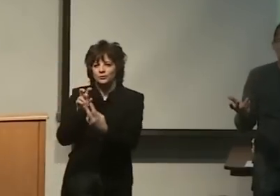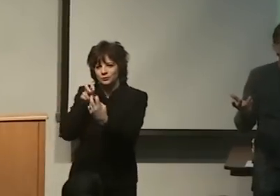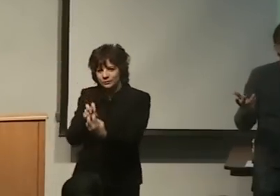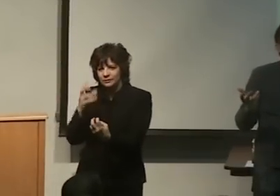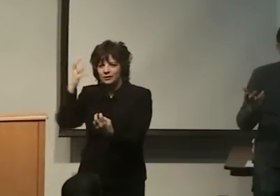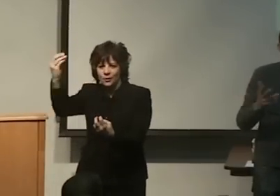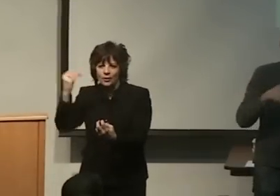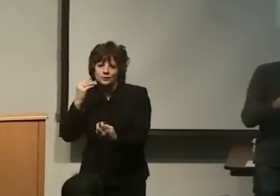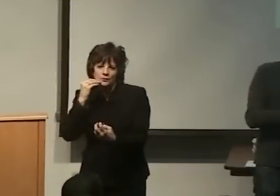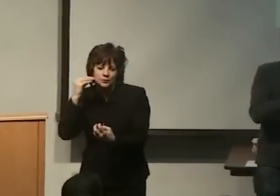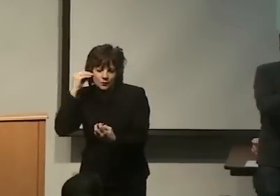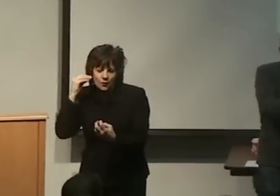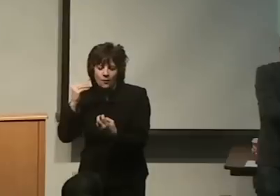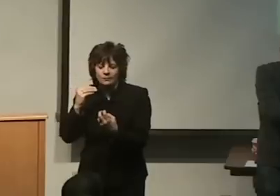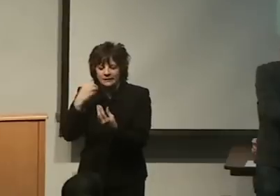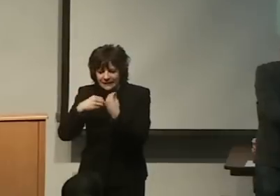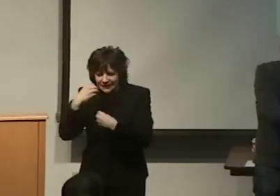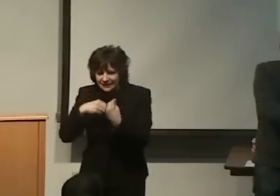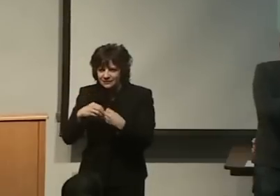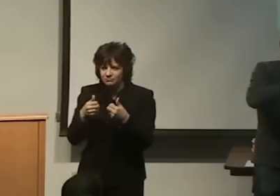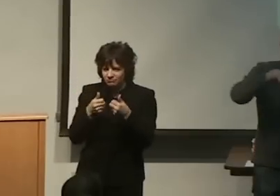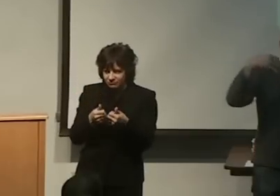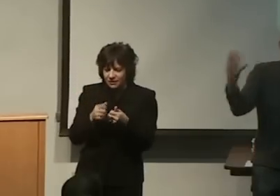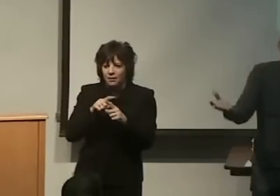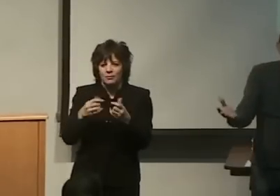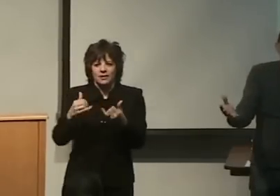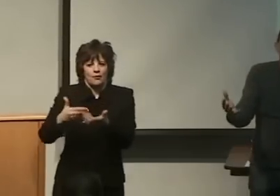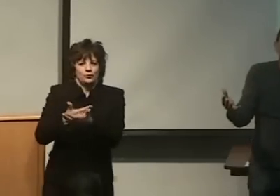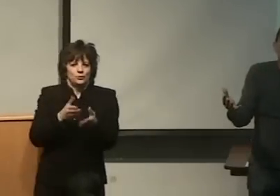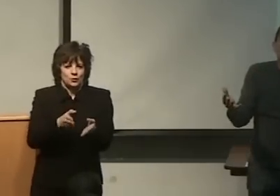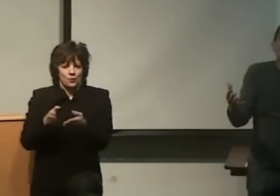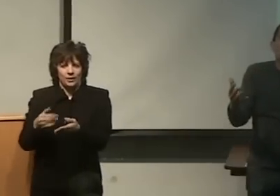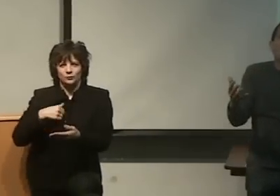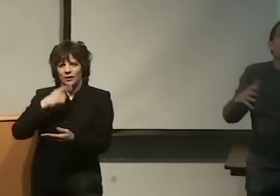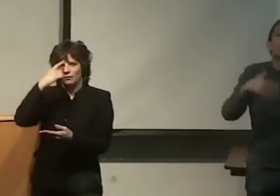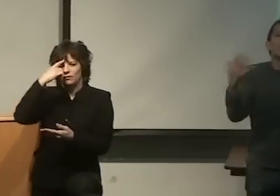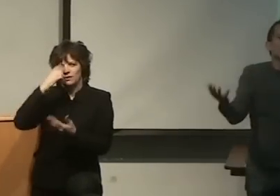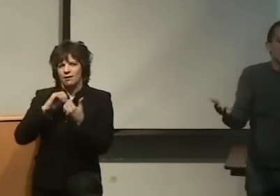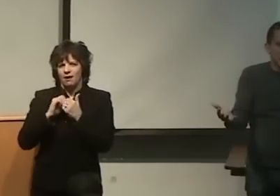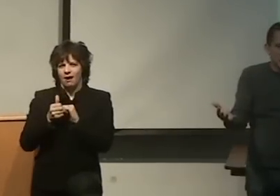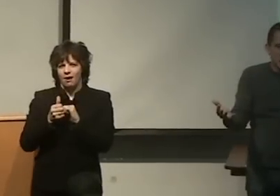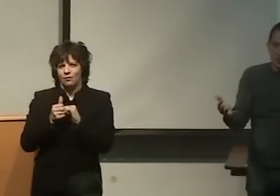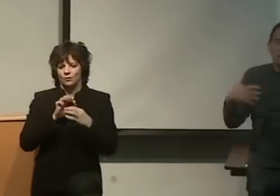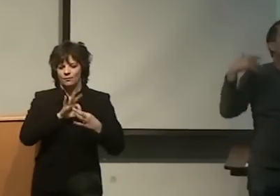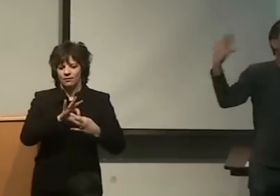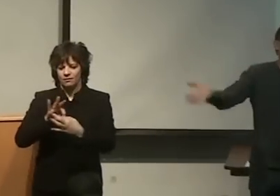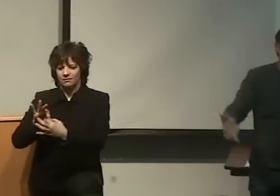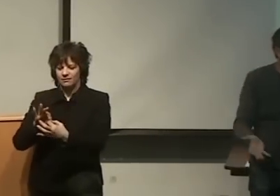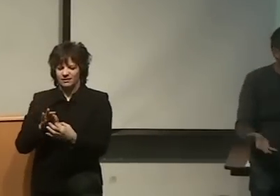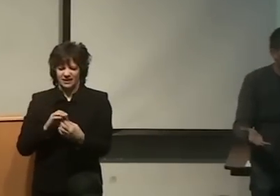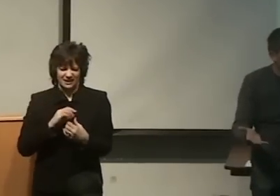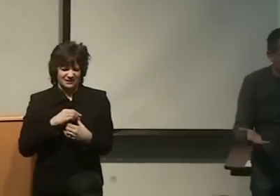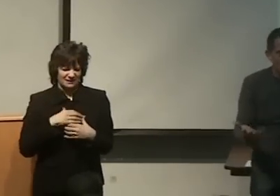the dorms or live in the -- those are good ways, too. But now there are new ways. You've got to think about where do I want to be. Is it too creepy to be on Facebook?